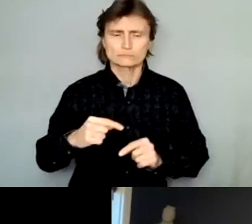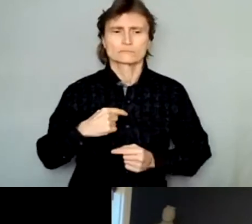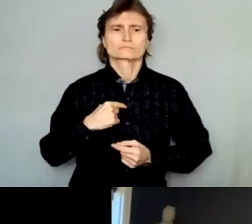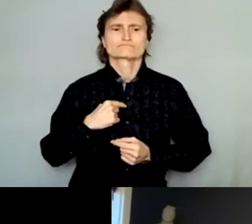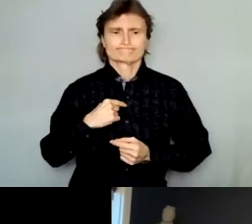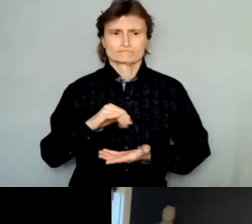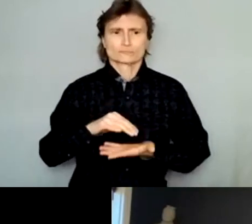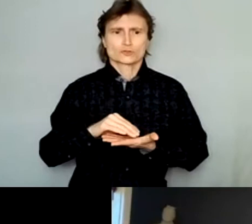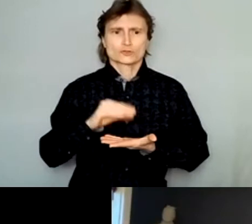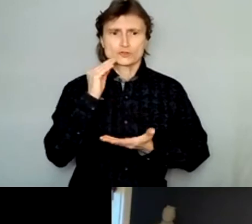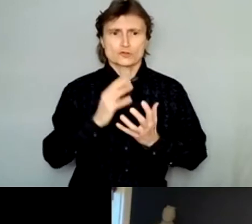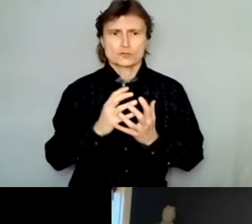And today was no different.